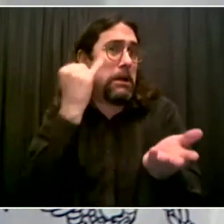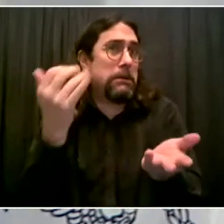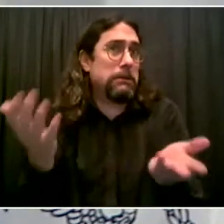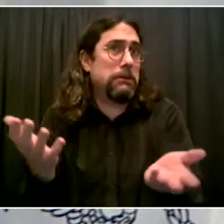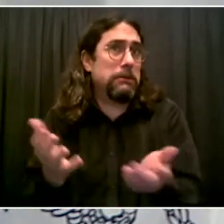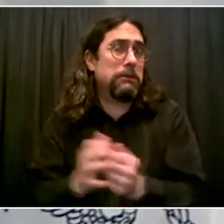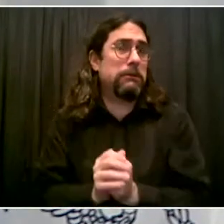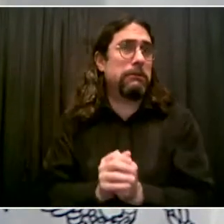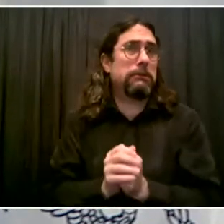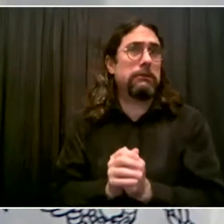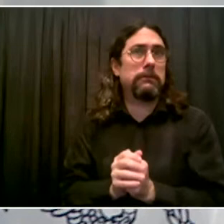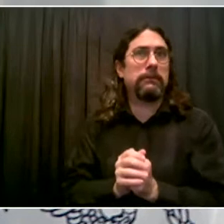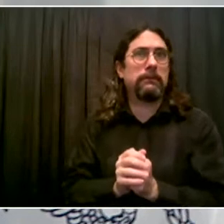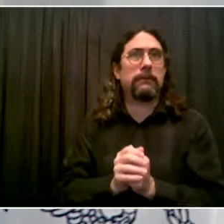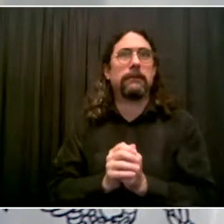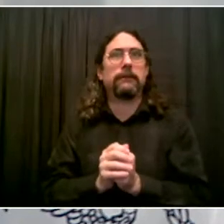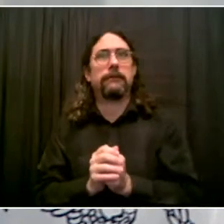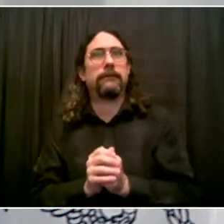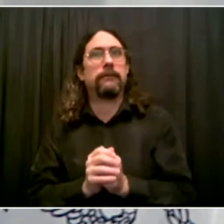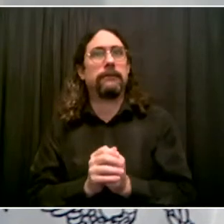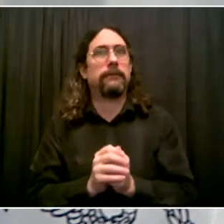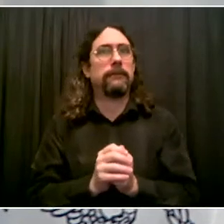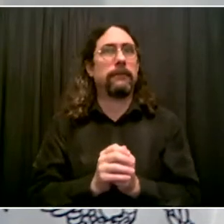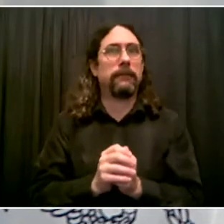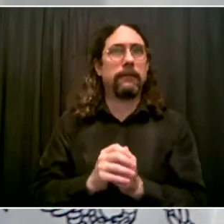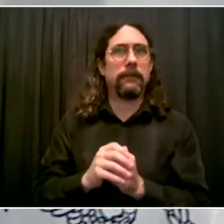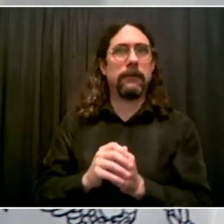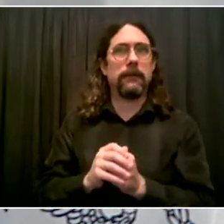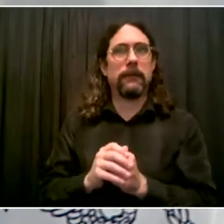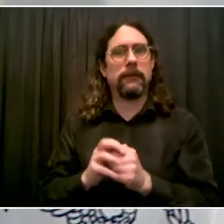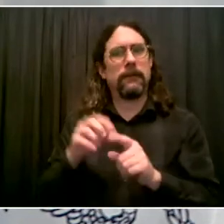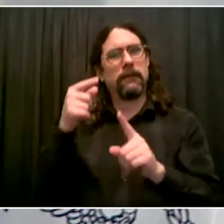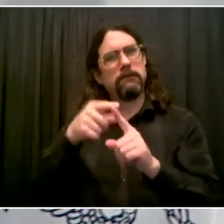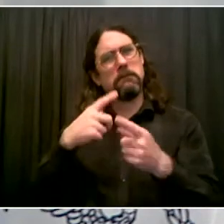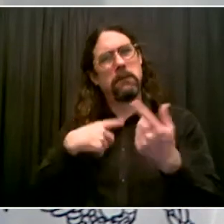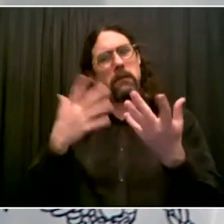BUT I THINK IF YOU HAD IT IT WWLOUD D ARELLLLY GIVE PPPLEOE EVERY REASON TO FEEL COMFORTABLE SERVING ON A JOURNEY JURY